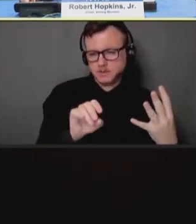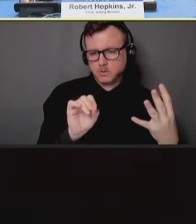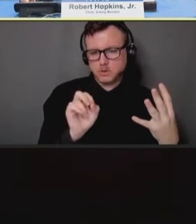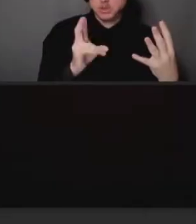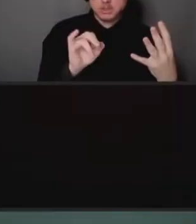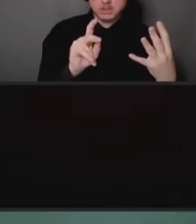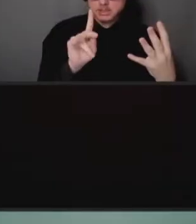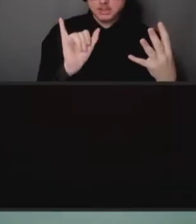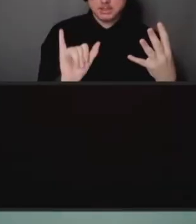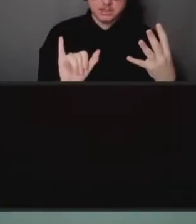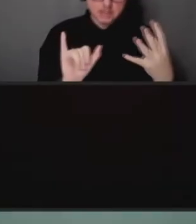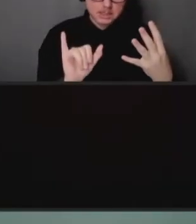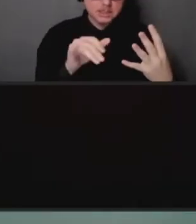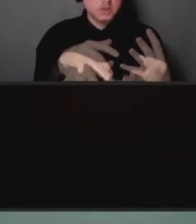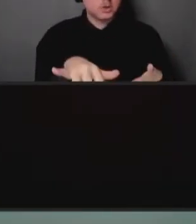speaking about vaccine hesitancy.